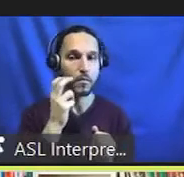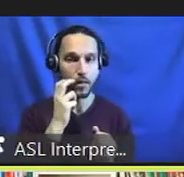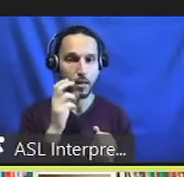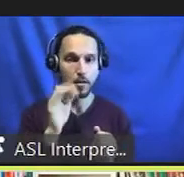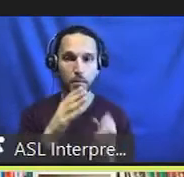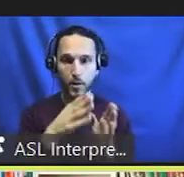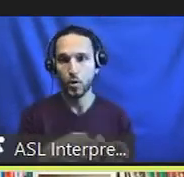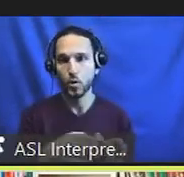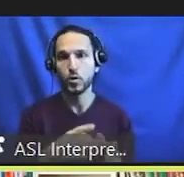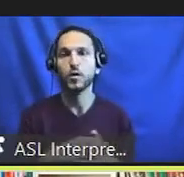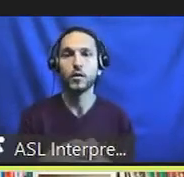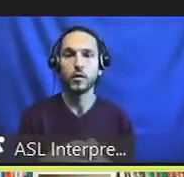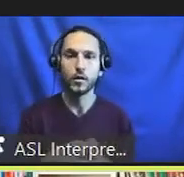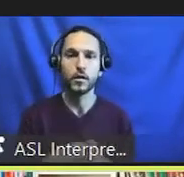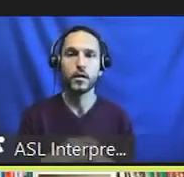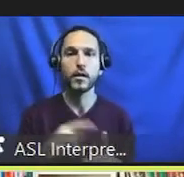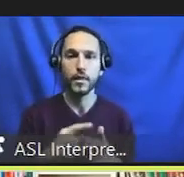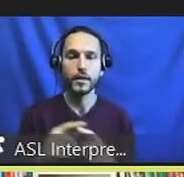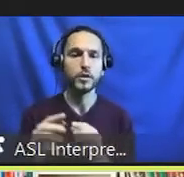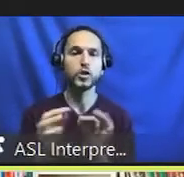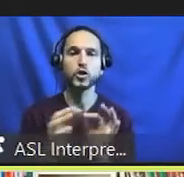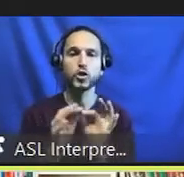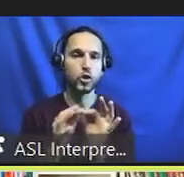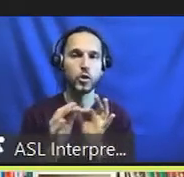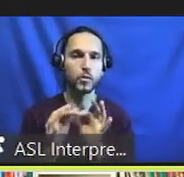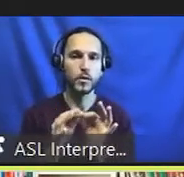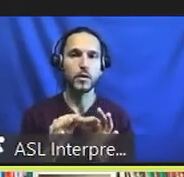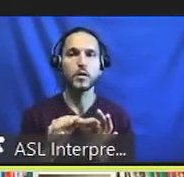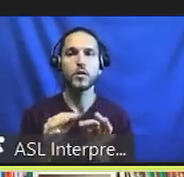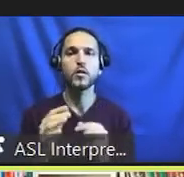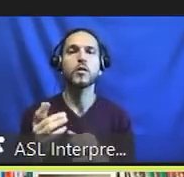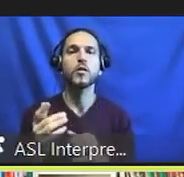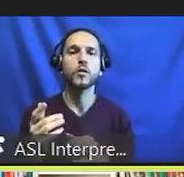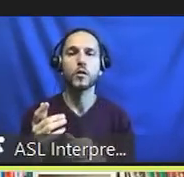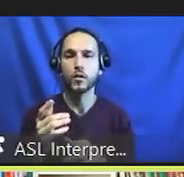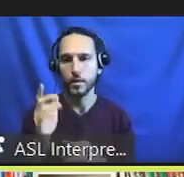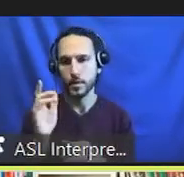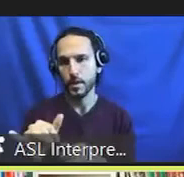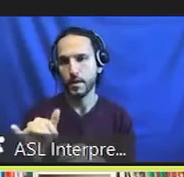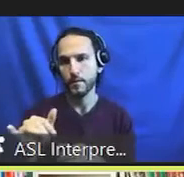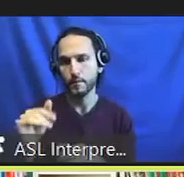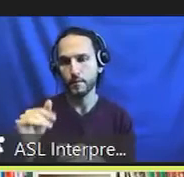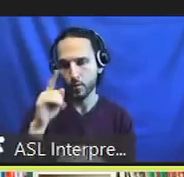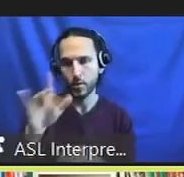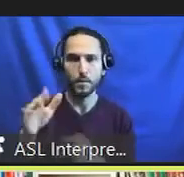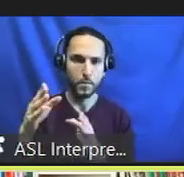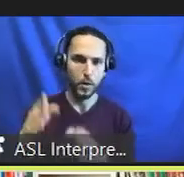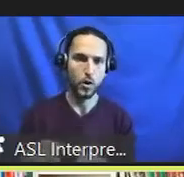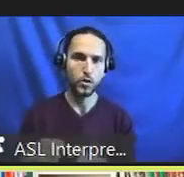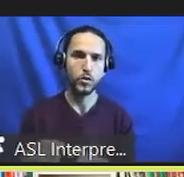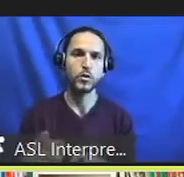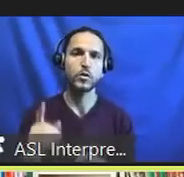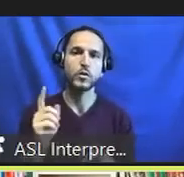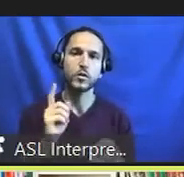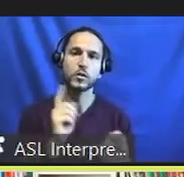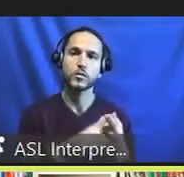And then they would interpret or translate for that individual into the virtual panel.